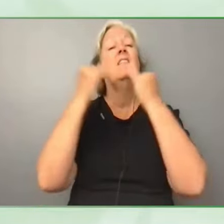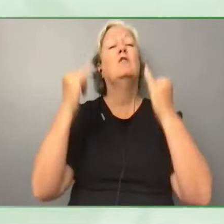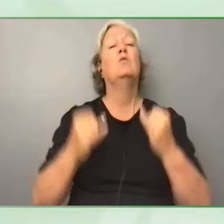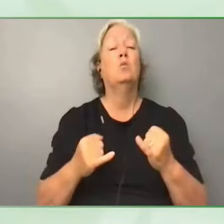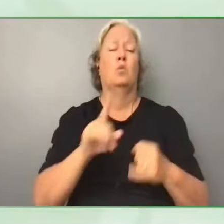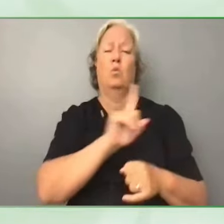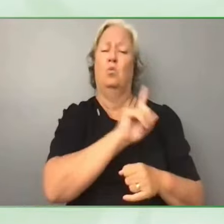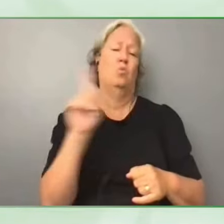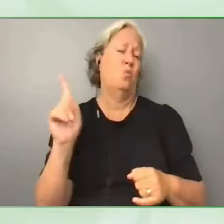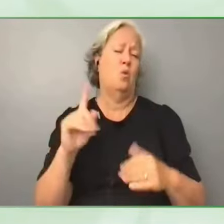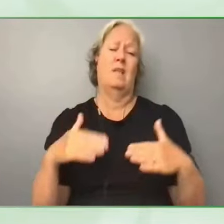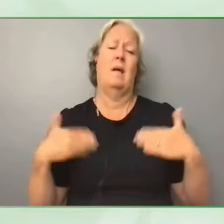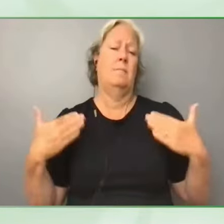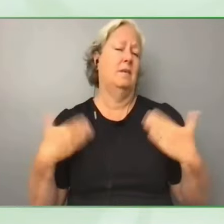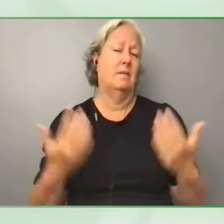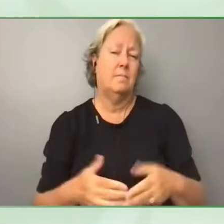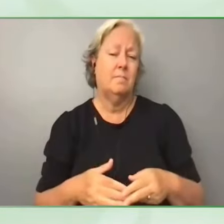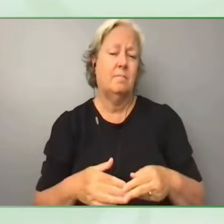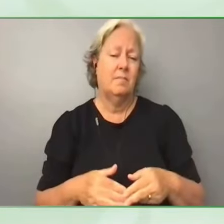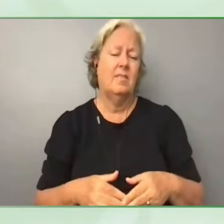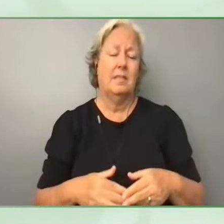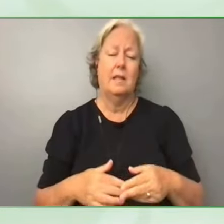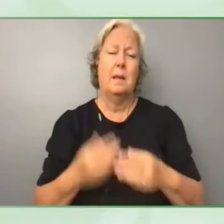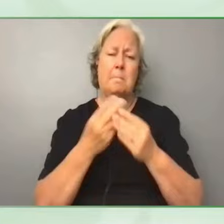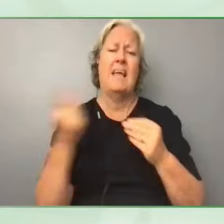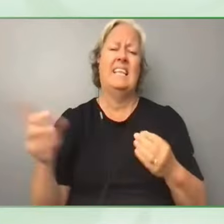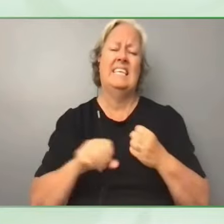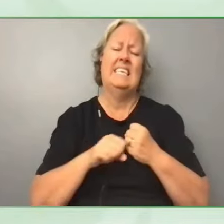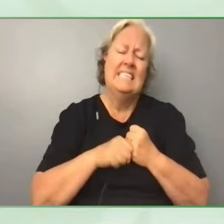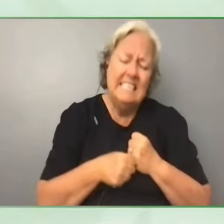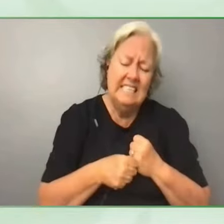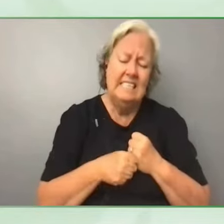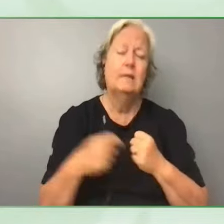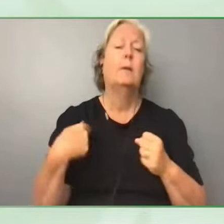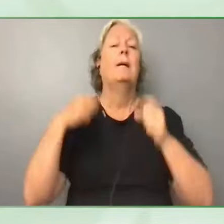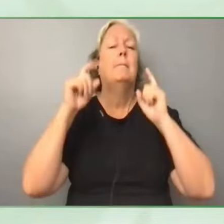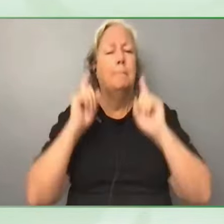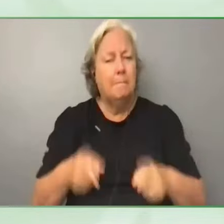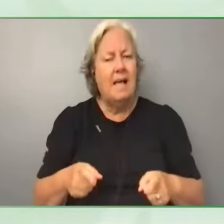There is a lot of suffering, and we need to act now.